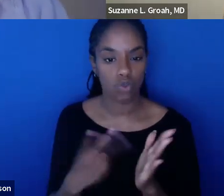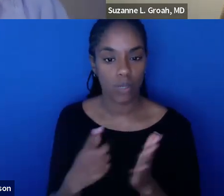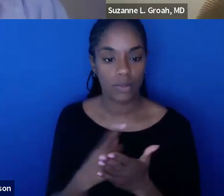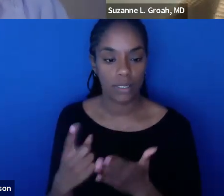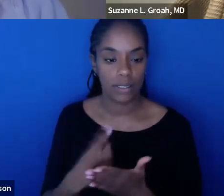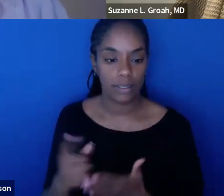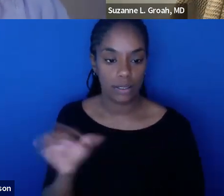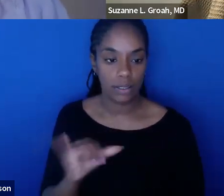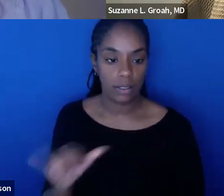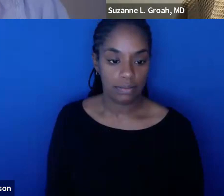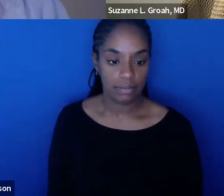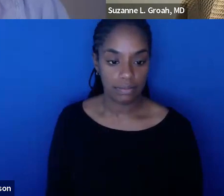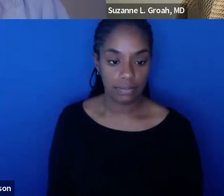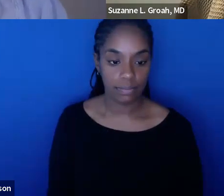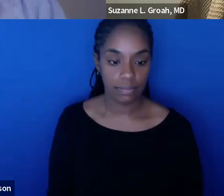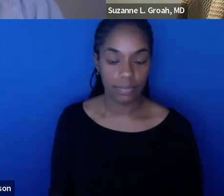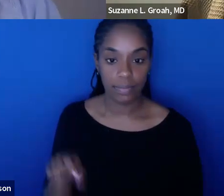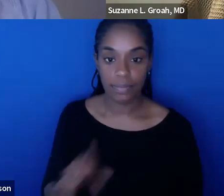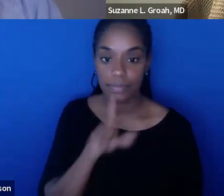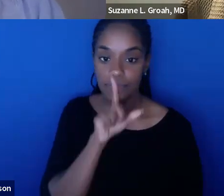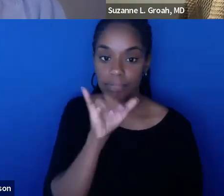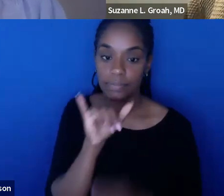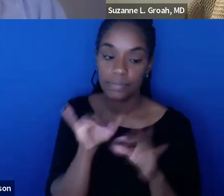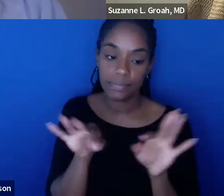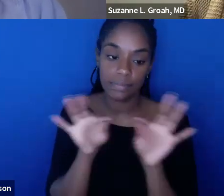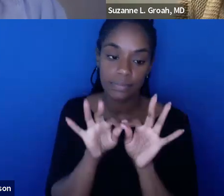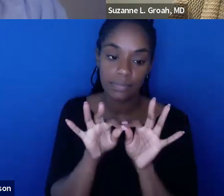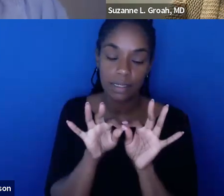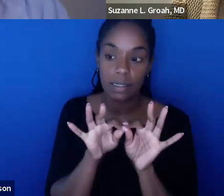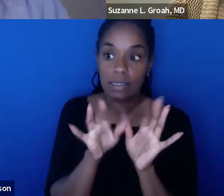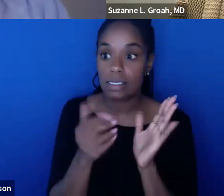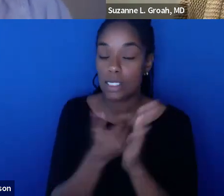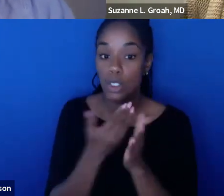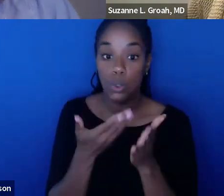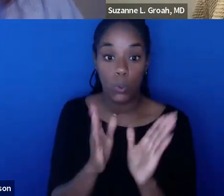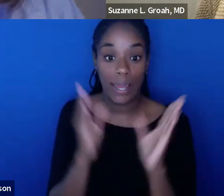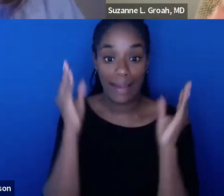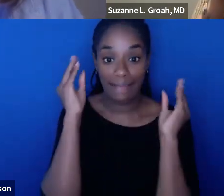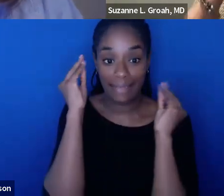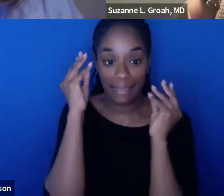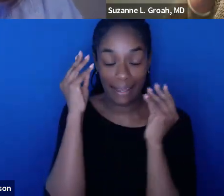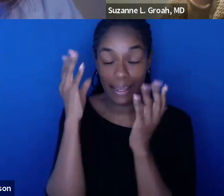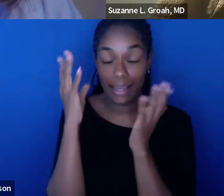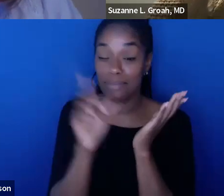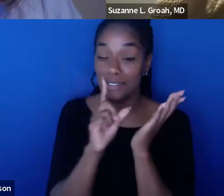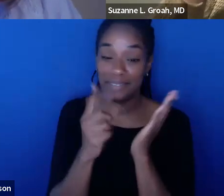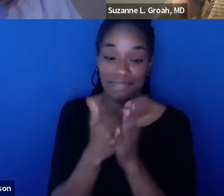Well, this is really important because this is such a new way of thinking, and I'm sure this is new information for a lot of people.